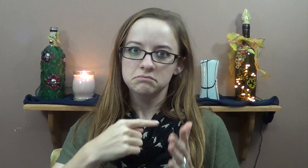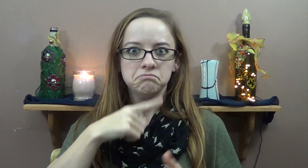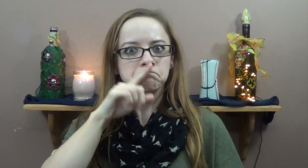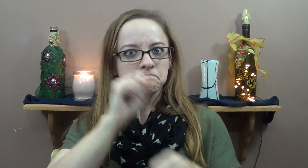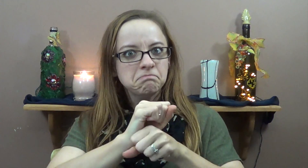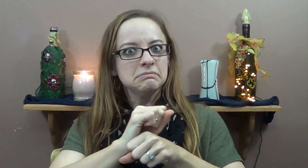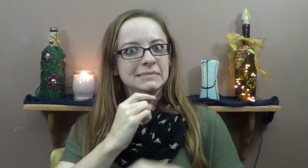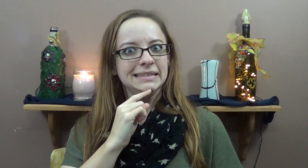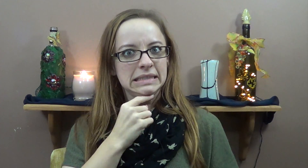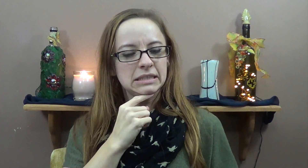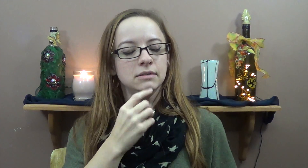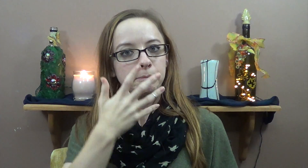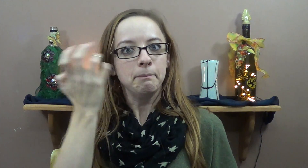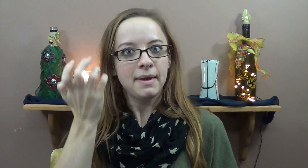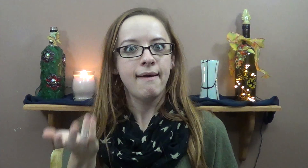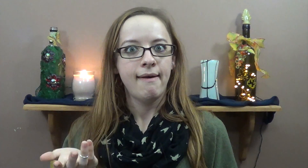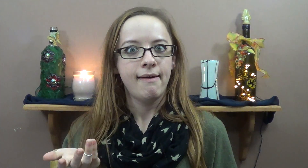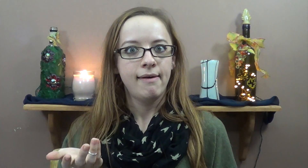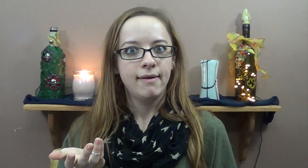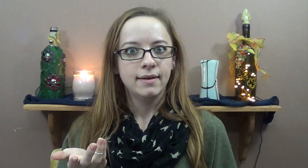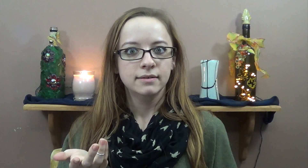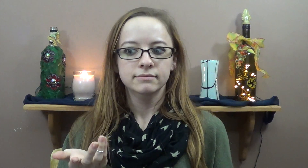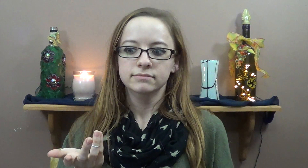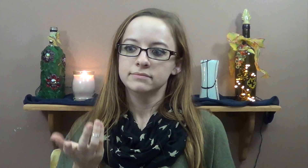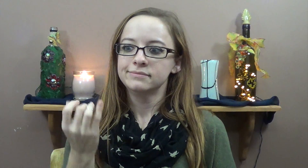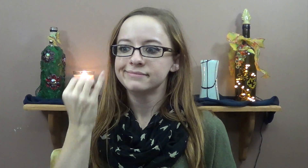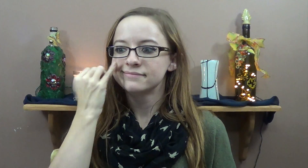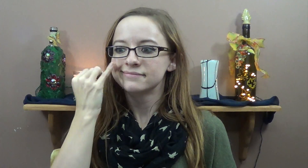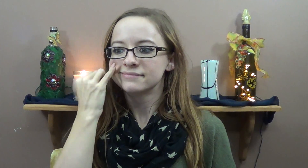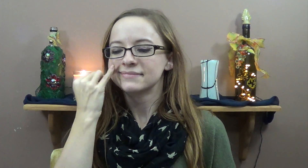my face that I'm really upset. That is showing the intensity of you know